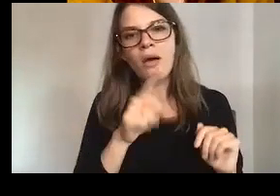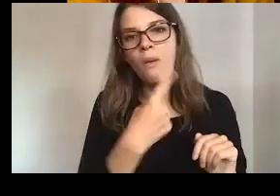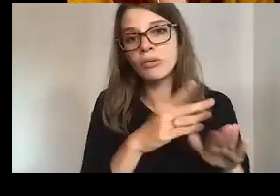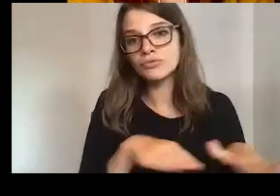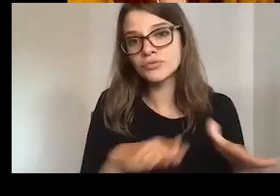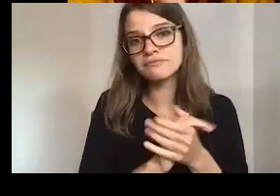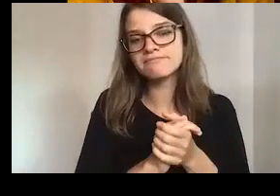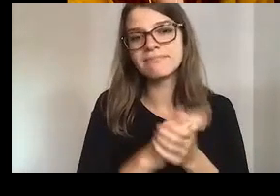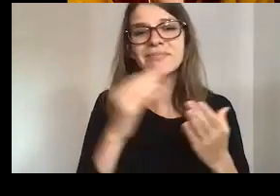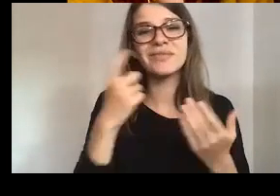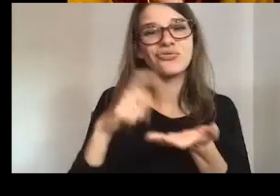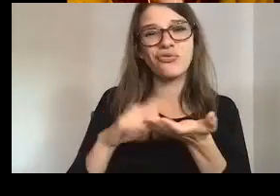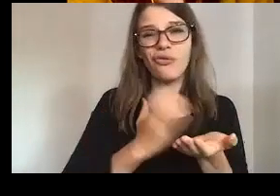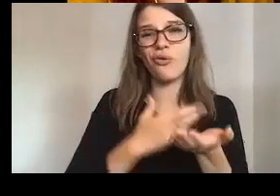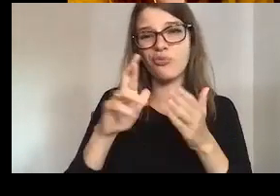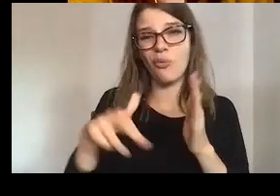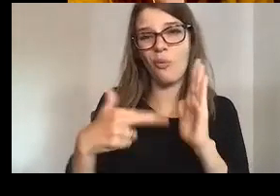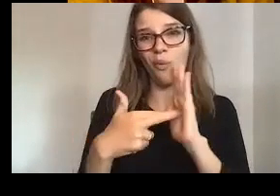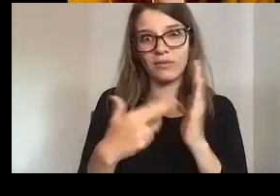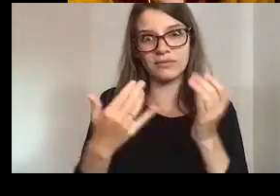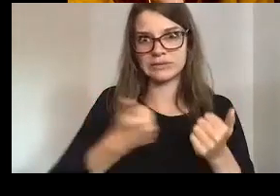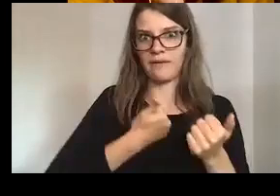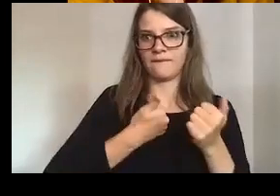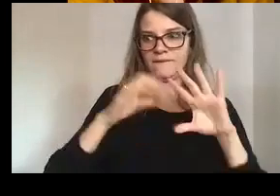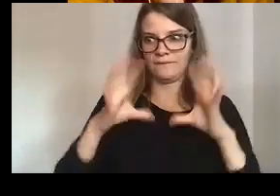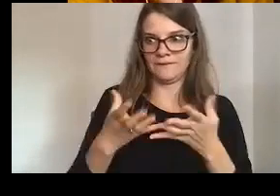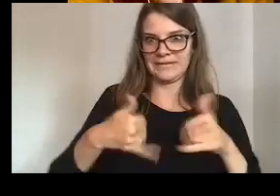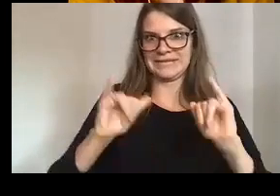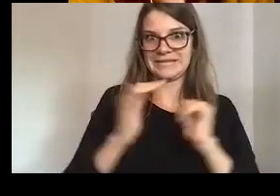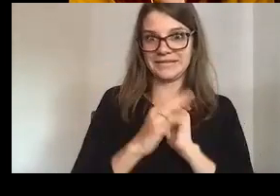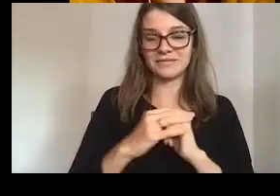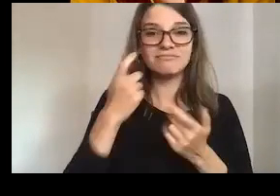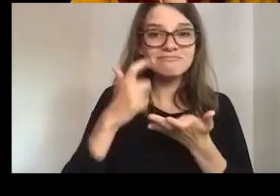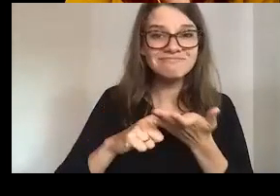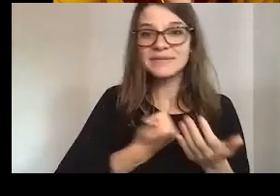our our role as ourselves still so thinking of our own needs and demands that we're all